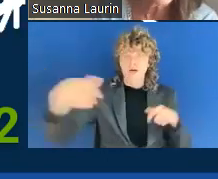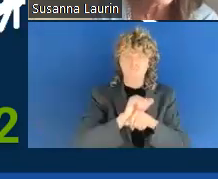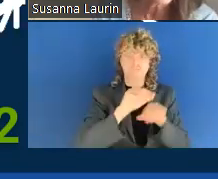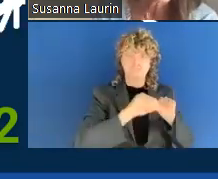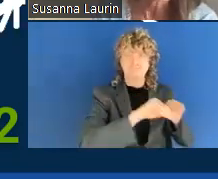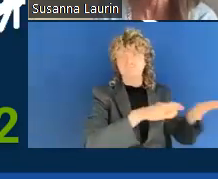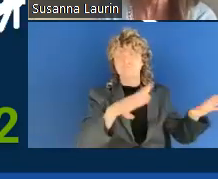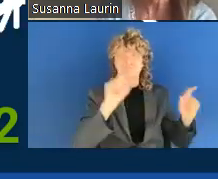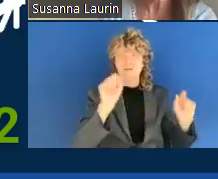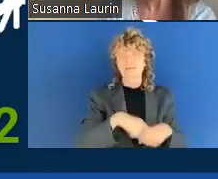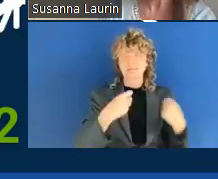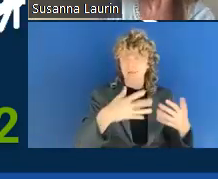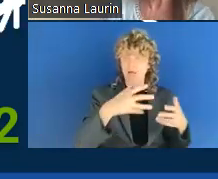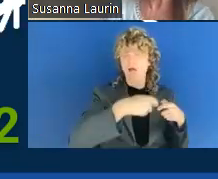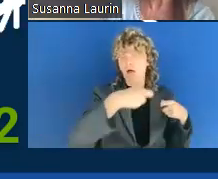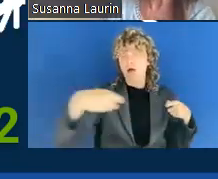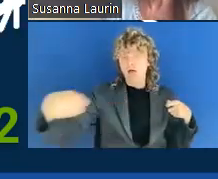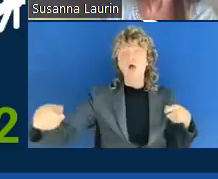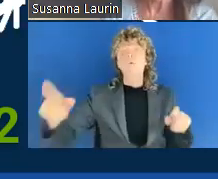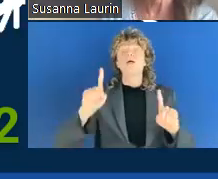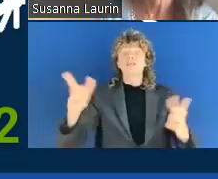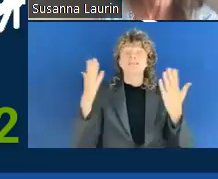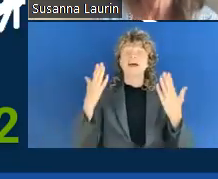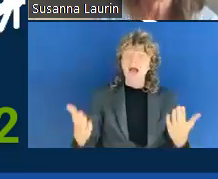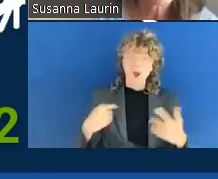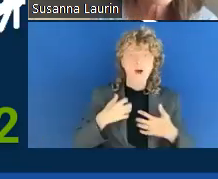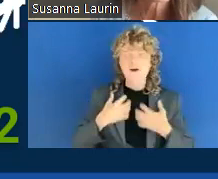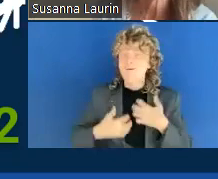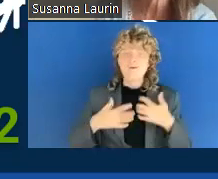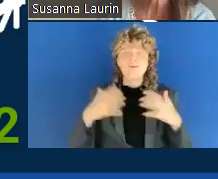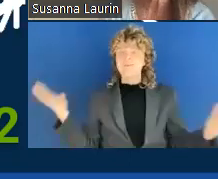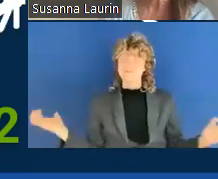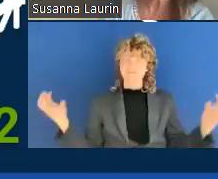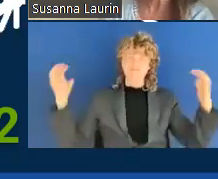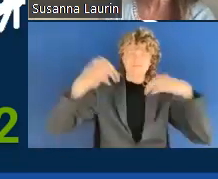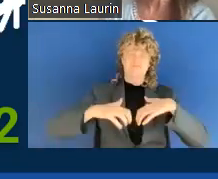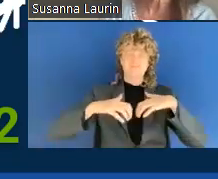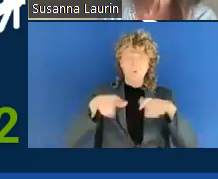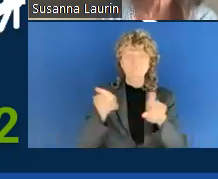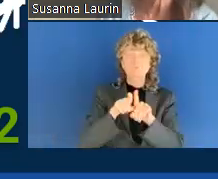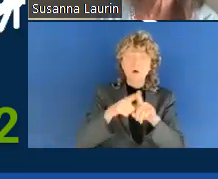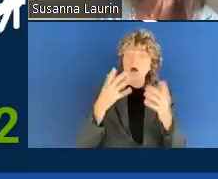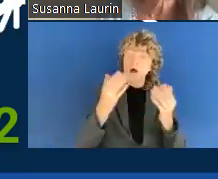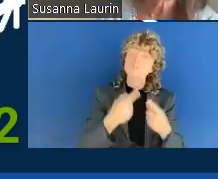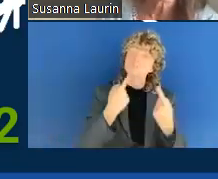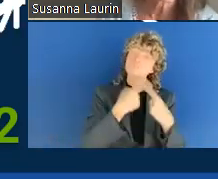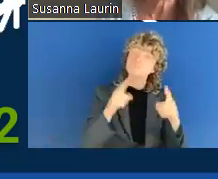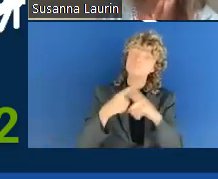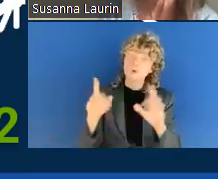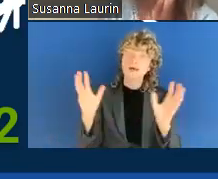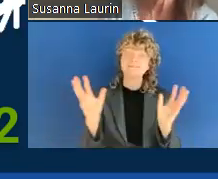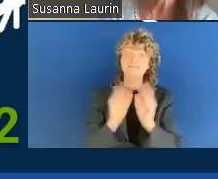and some of the some of the sessions, I believe, is also possible to reach online. Christopher,